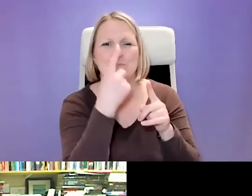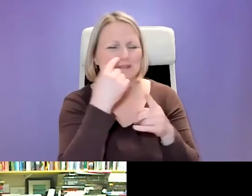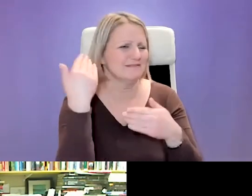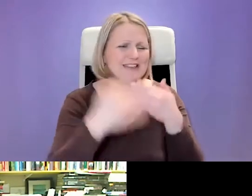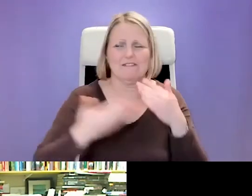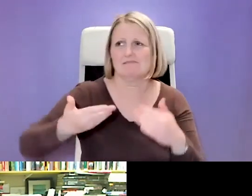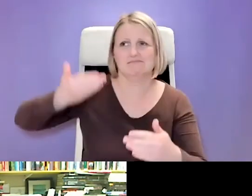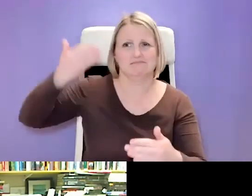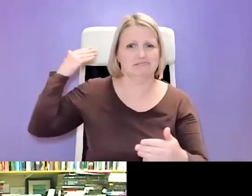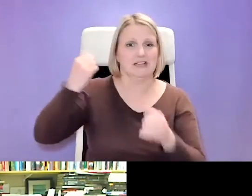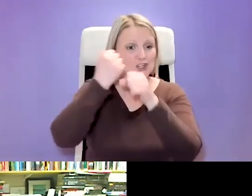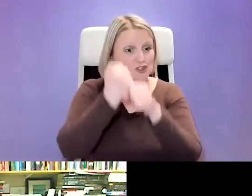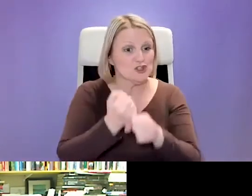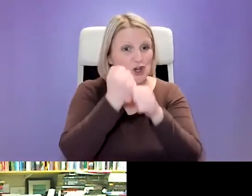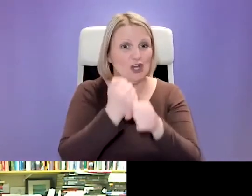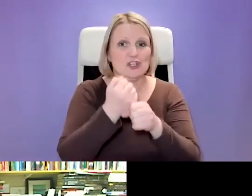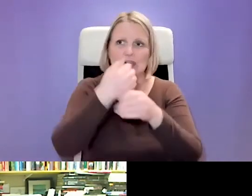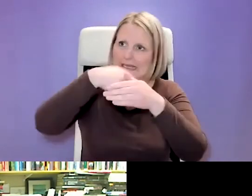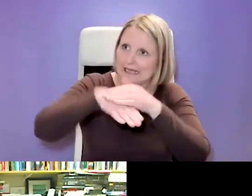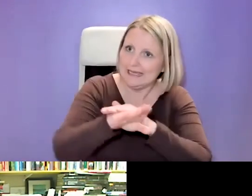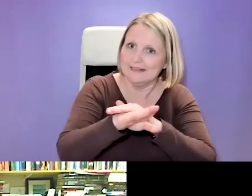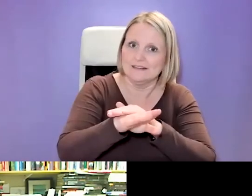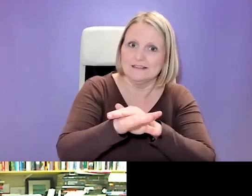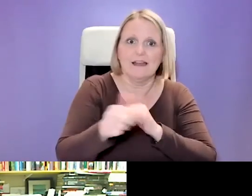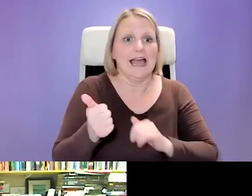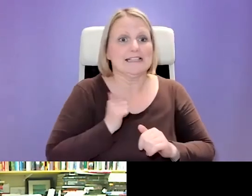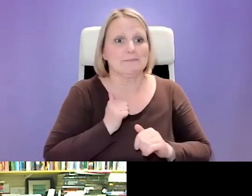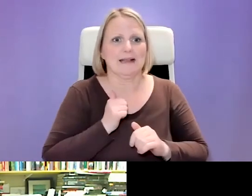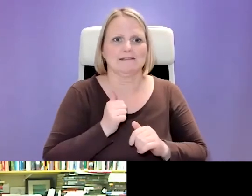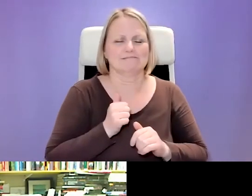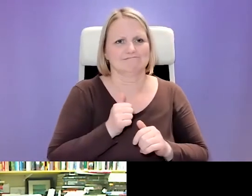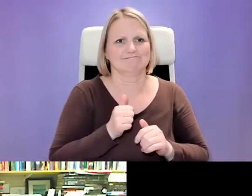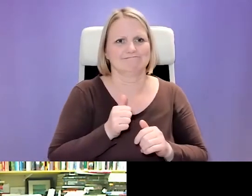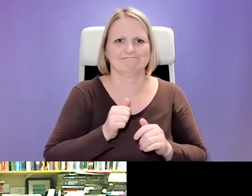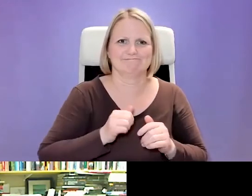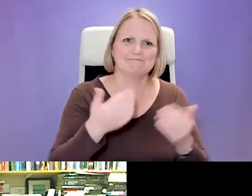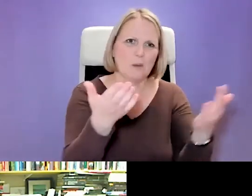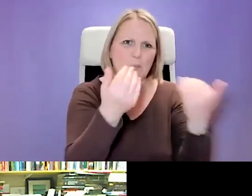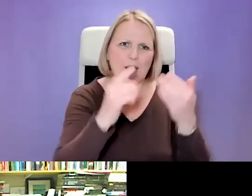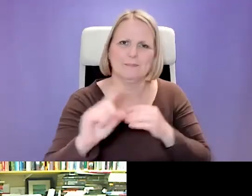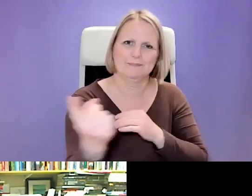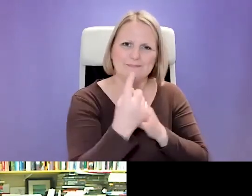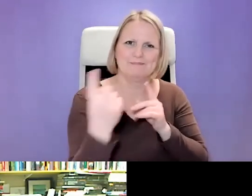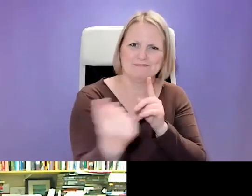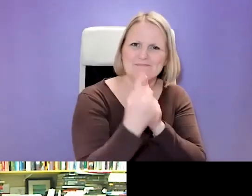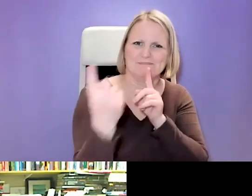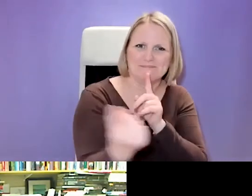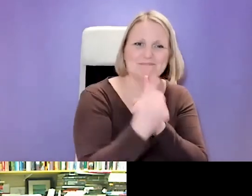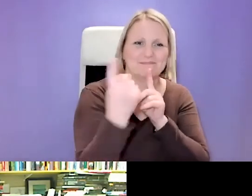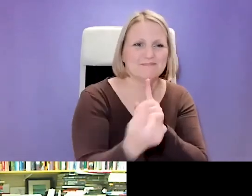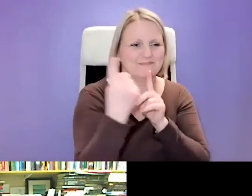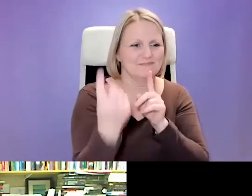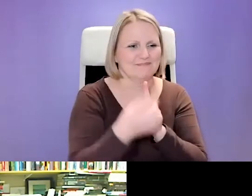in which his getting to know people could be understood as a kind of,